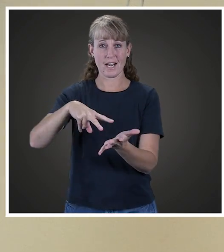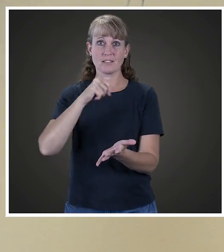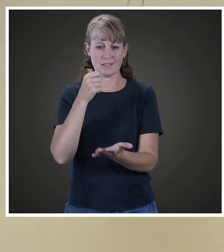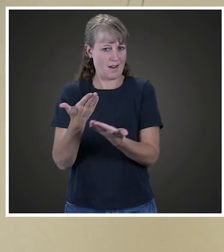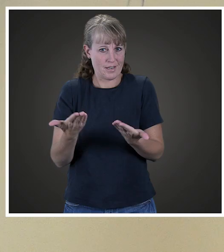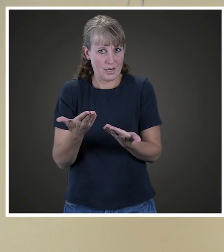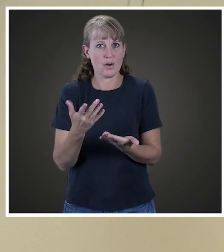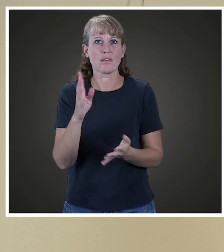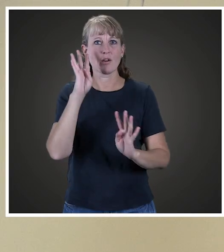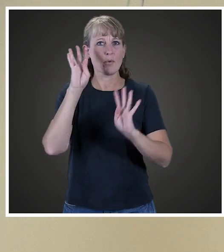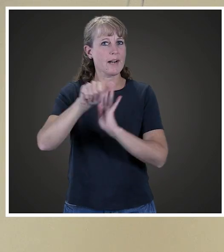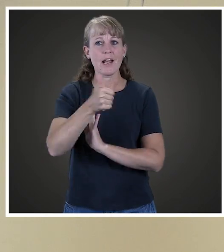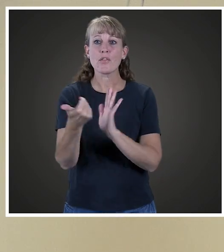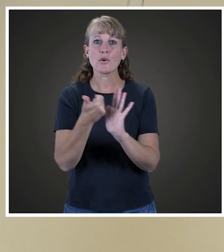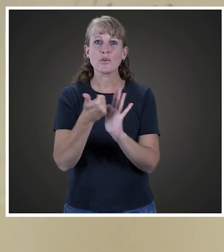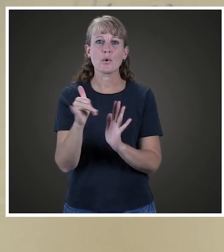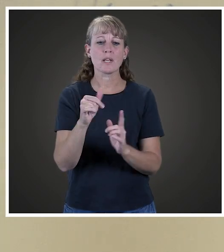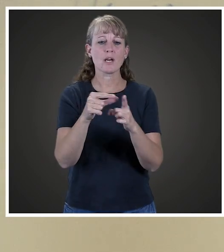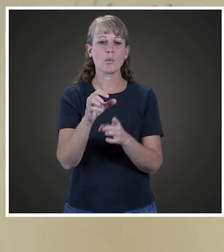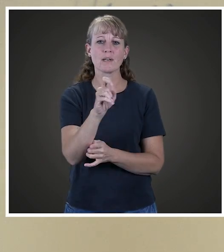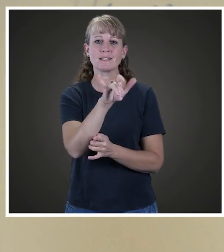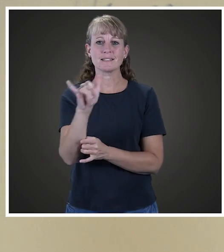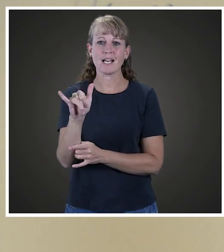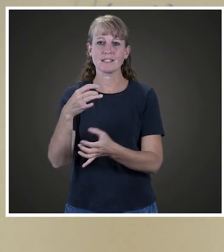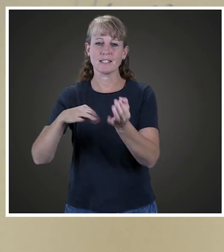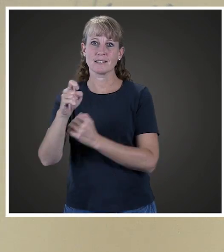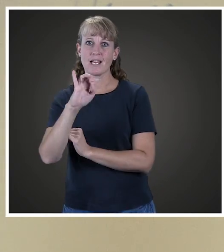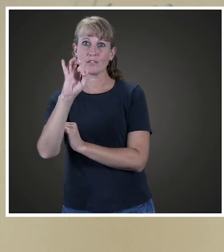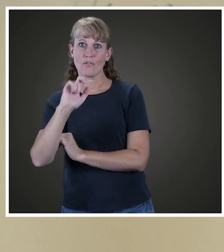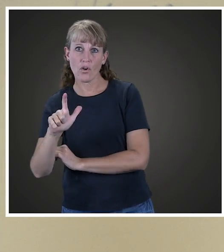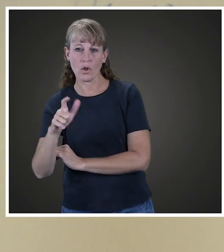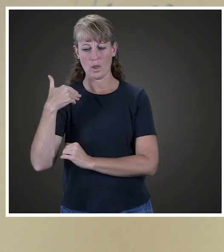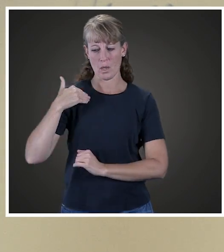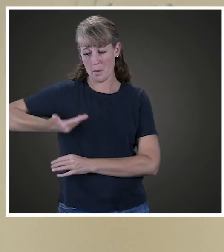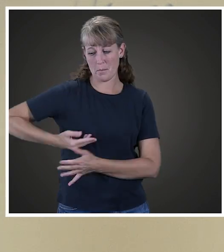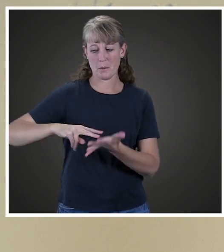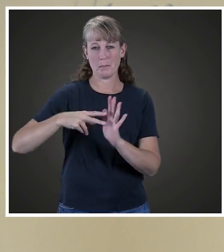then they took what they had and created something new Like the words: "sexy", once "sexful" "Boob" which also means "stupid person"